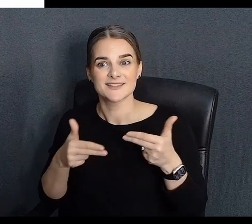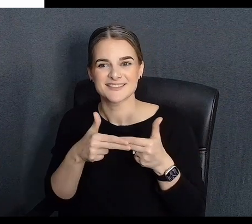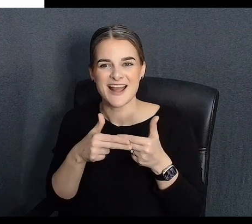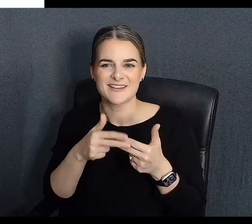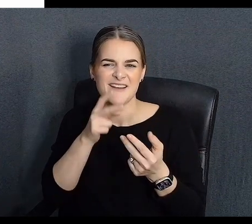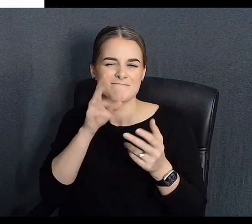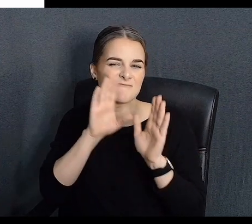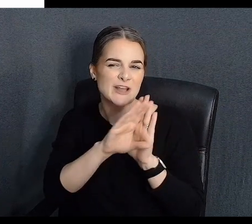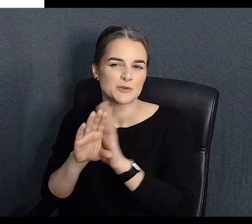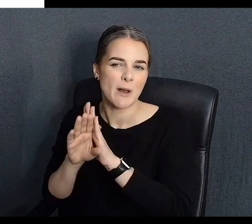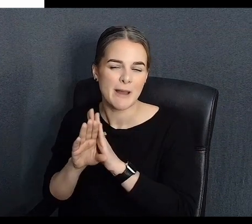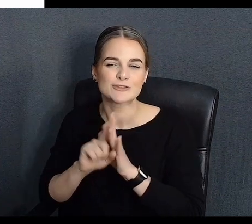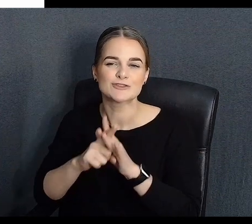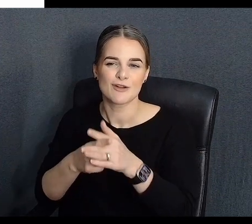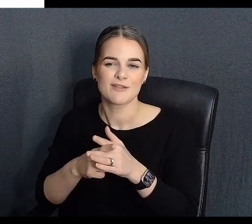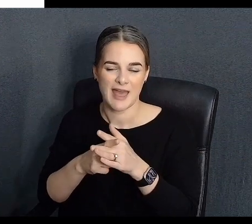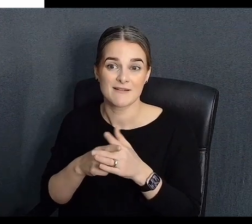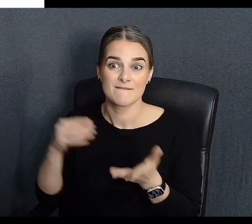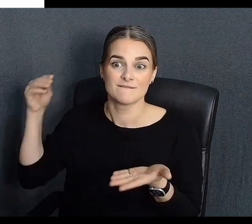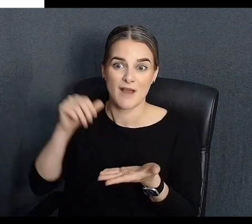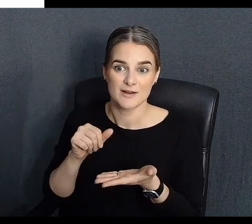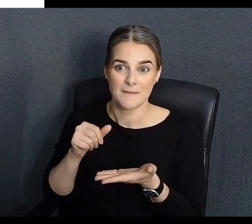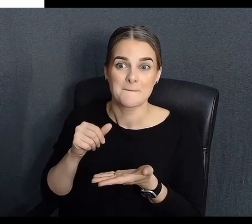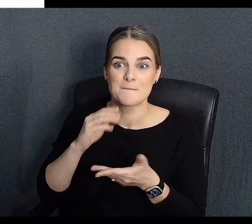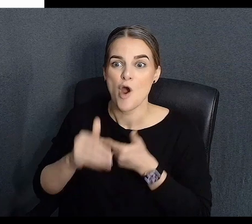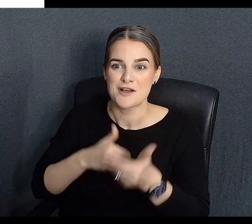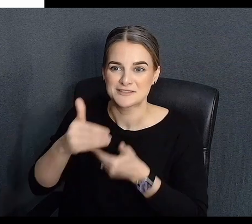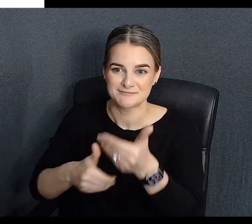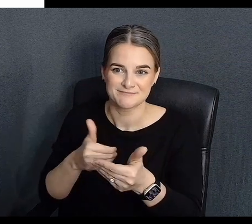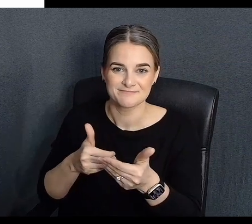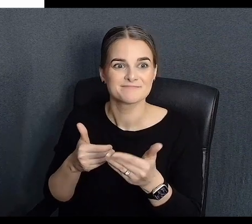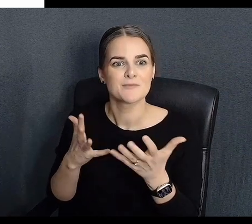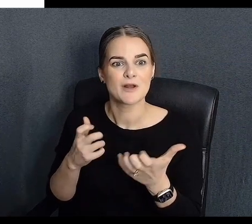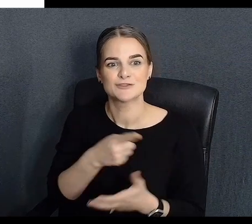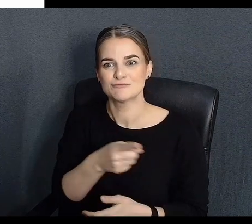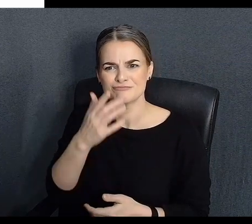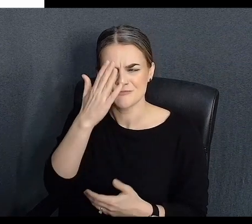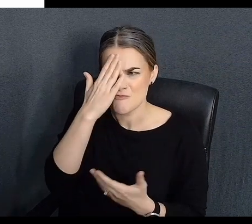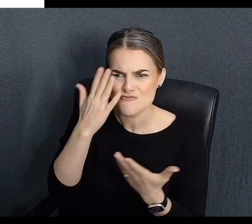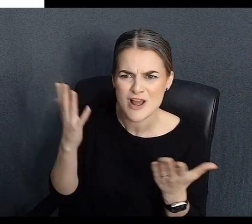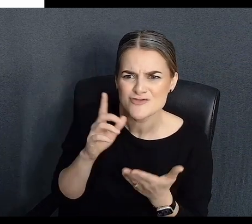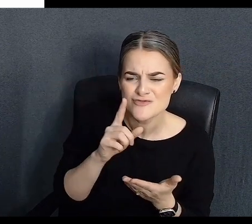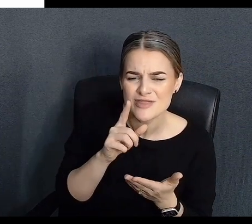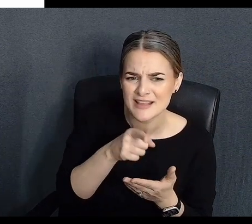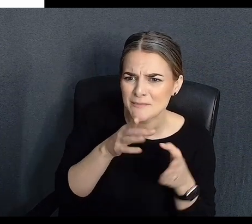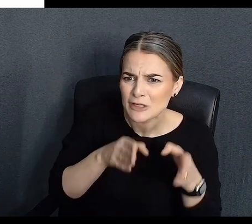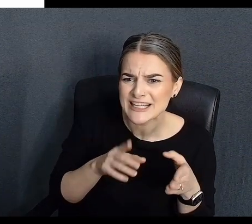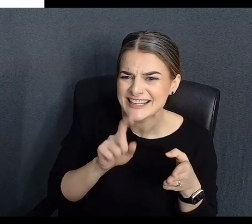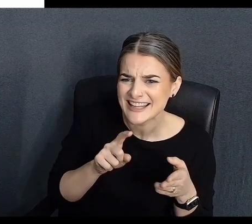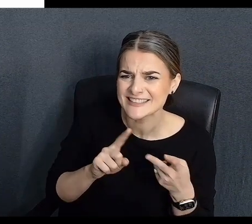So we want to really know what that person needs, and what they want. So looking at, again, the person holistically, all their